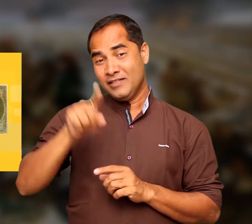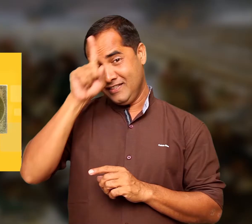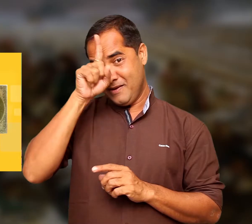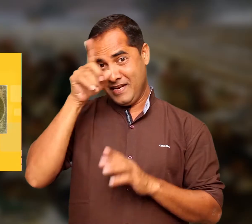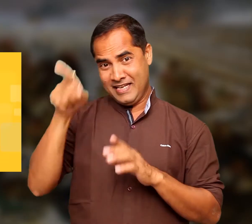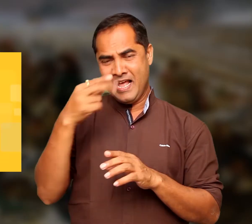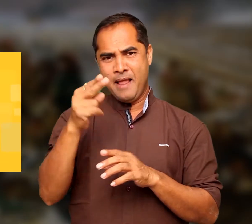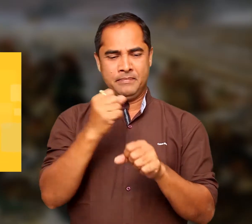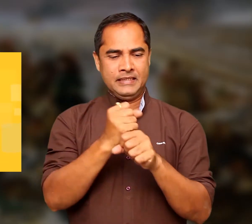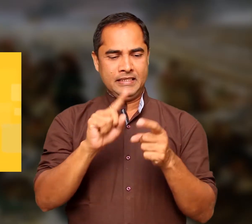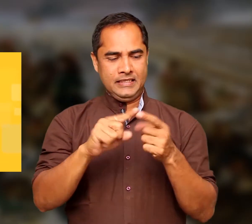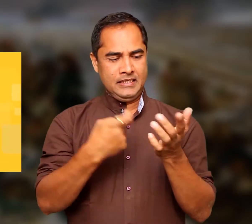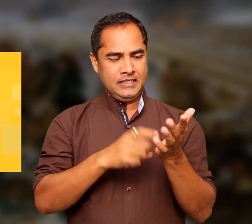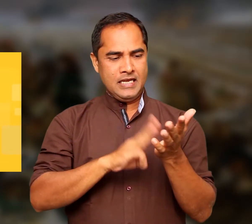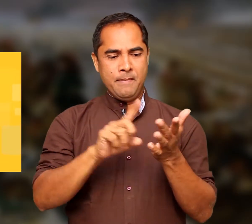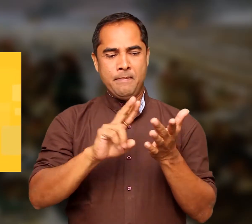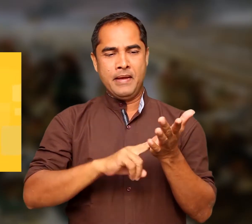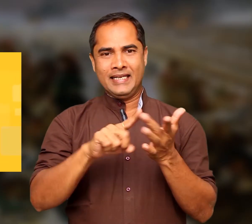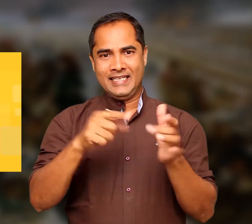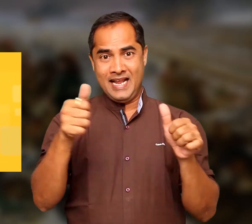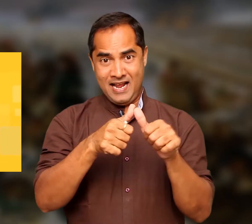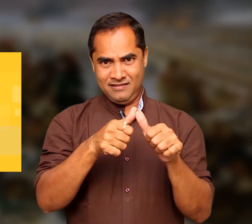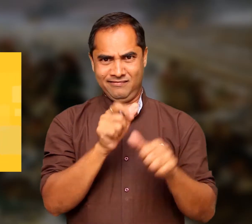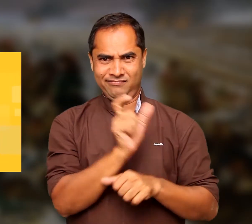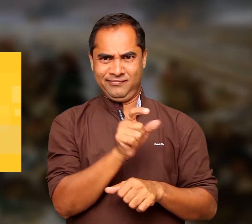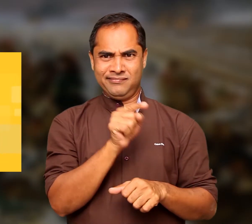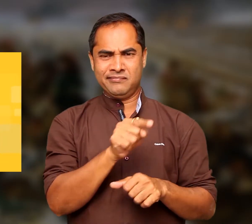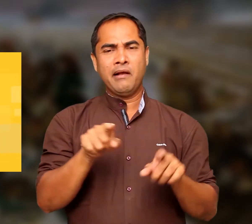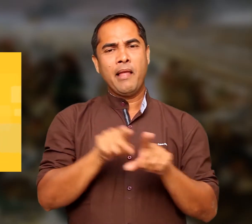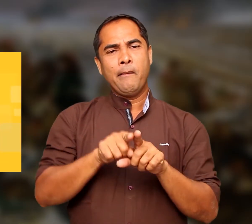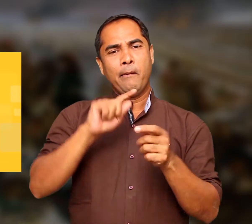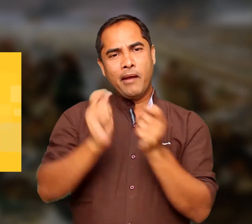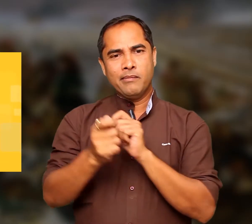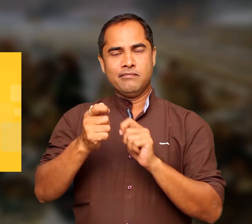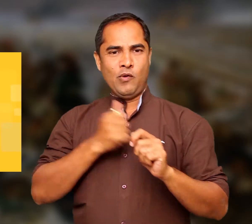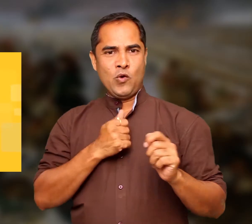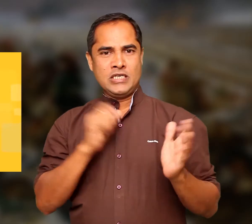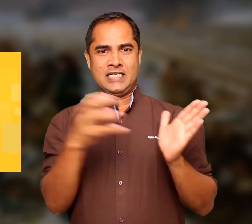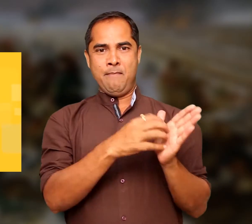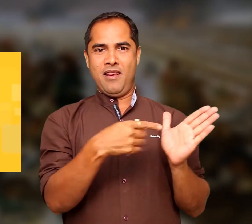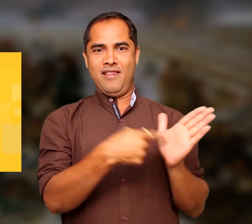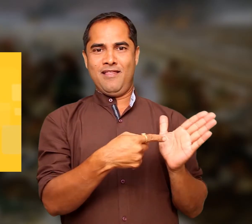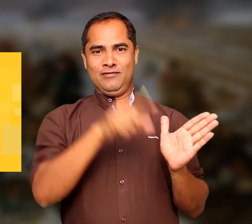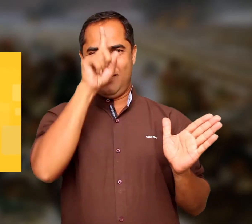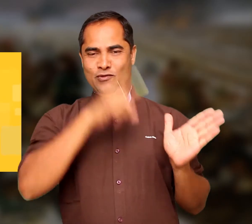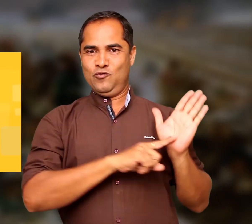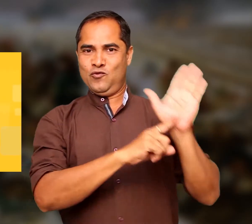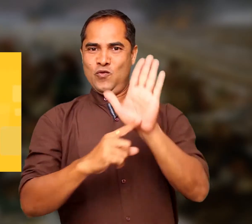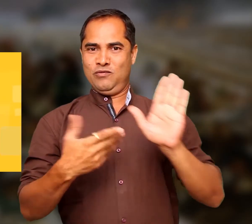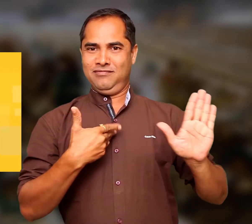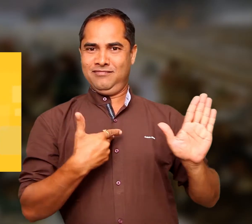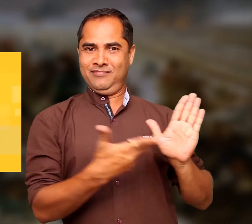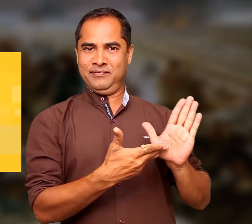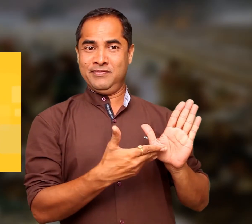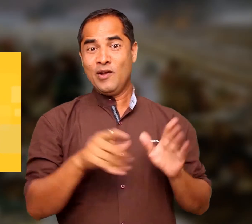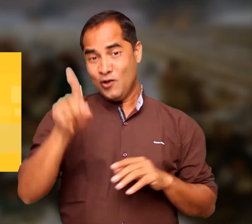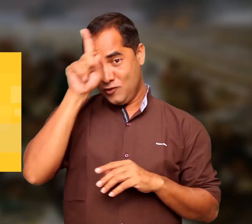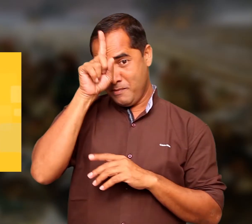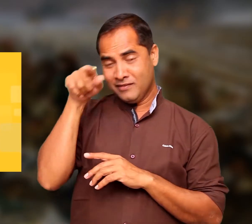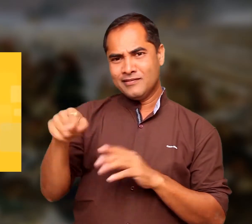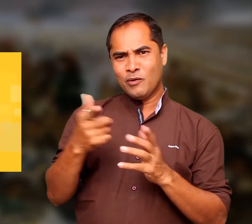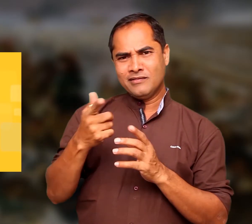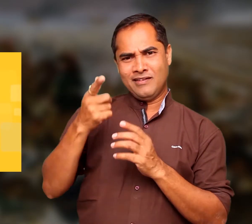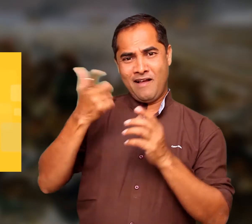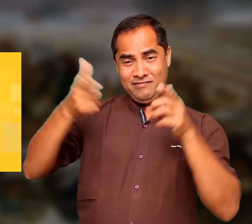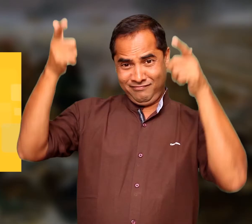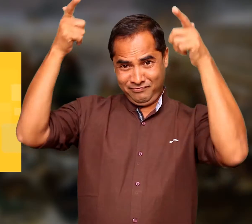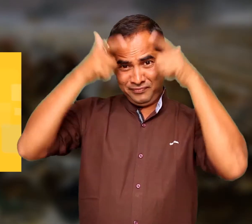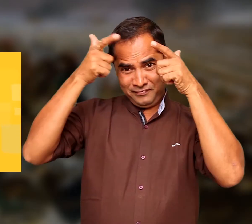Similarly, Germania became the allegory for German nation. Germania wears a crown